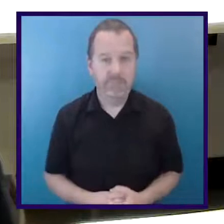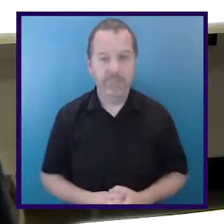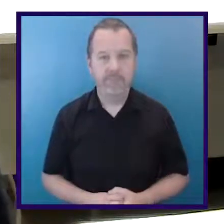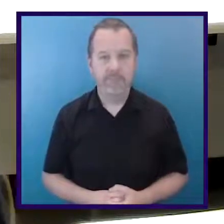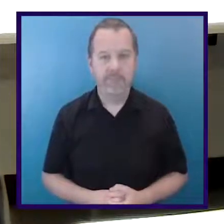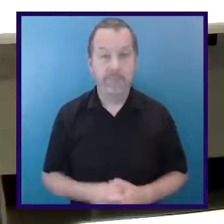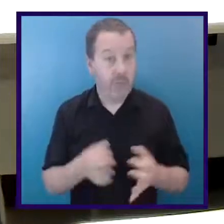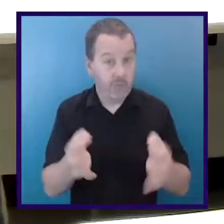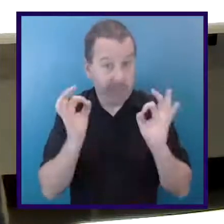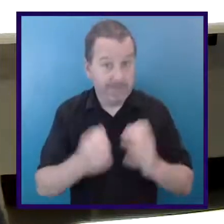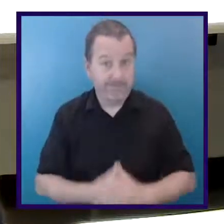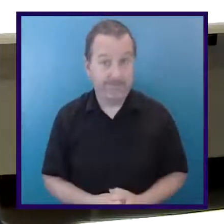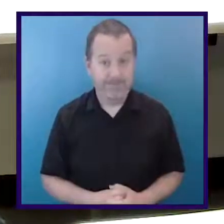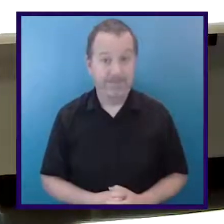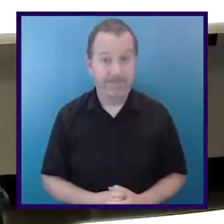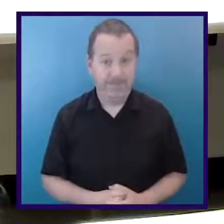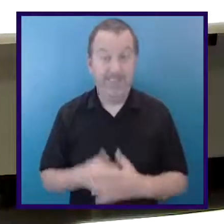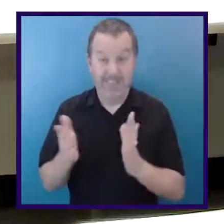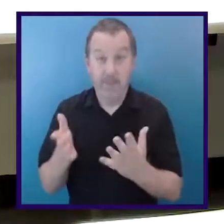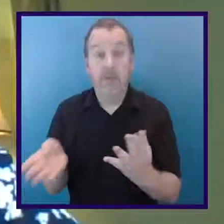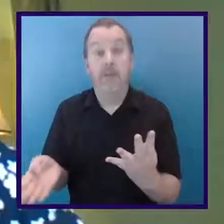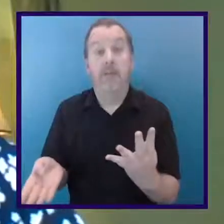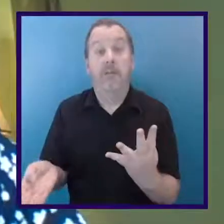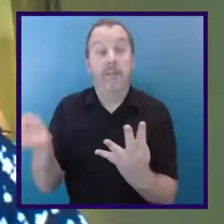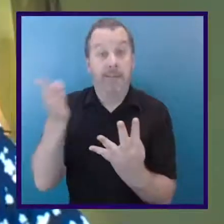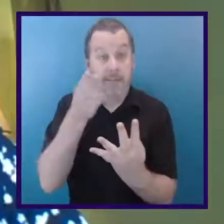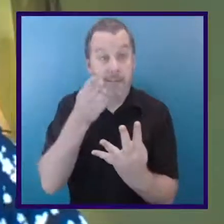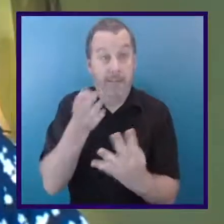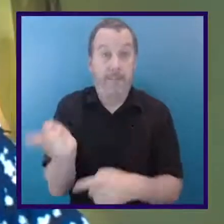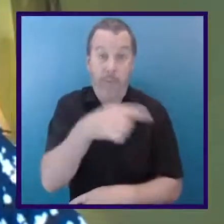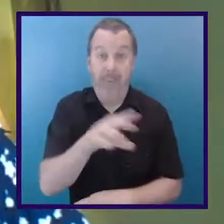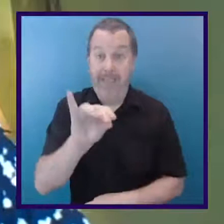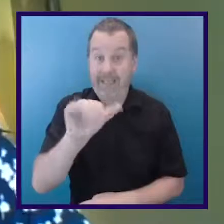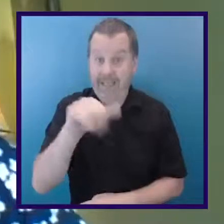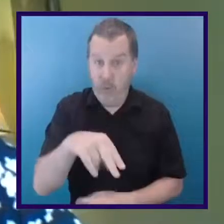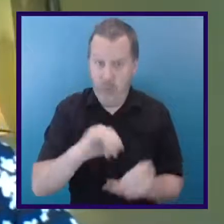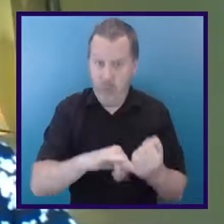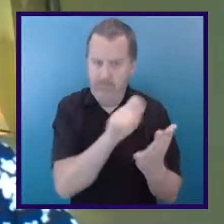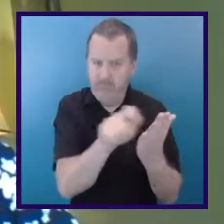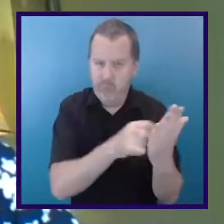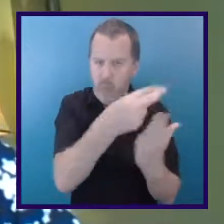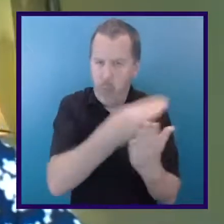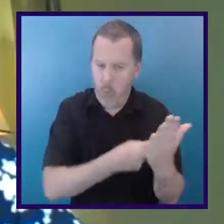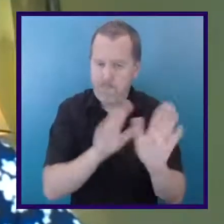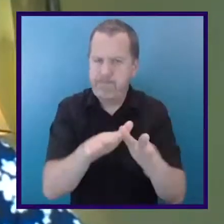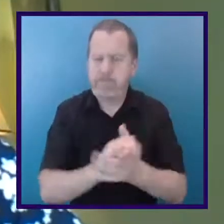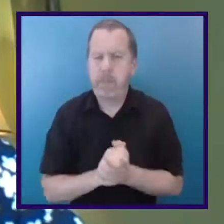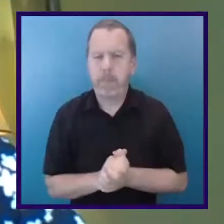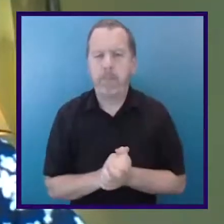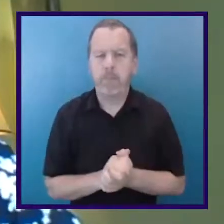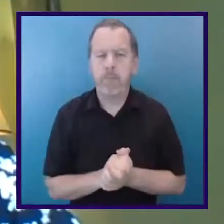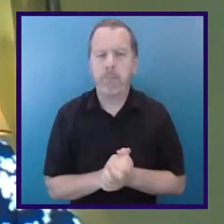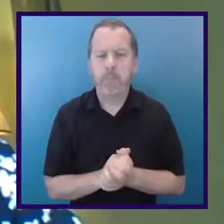Great, great, and one for Ian, if you don't mind, as author of the report.